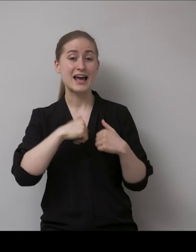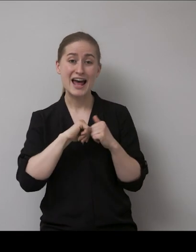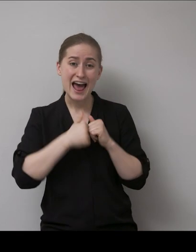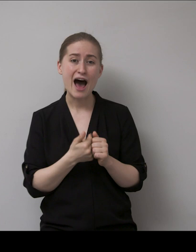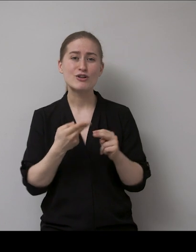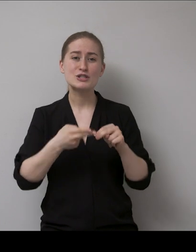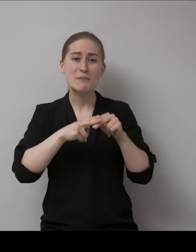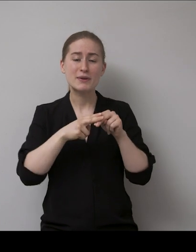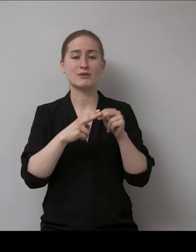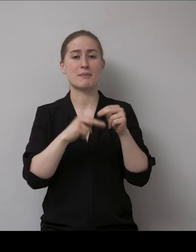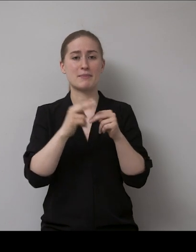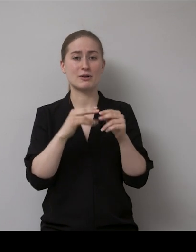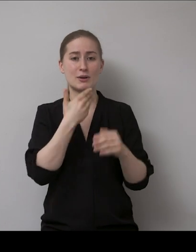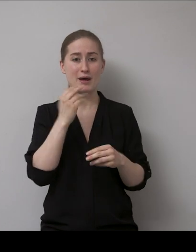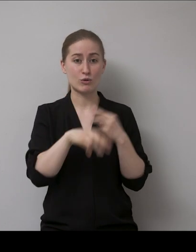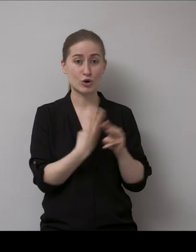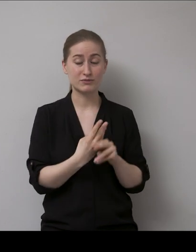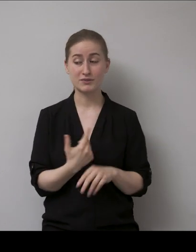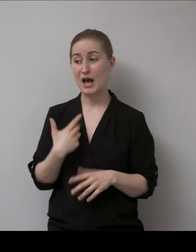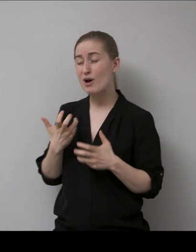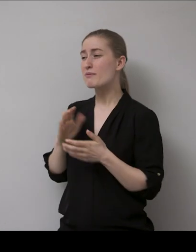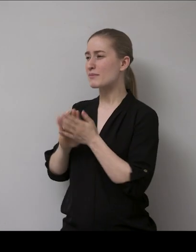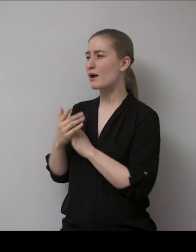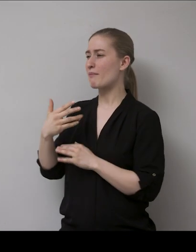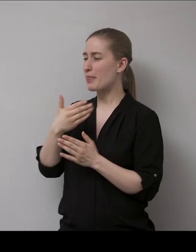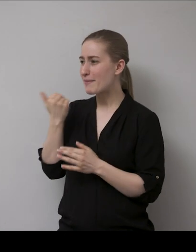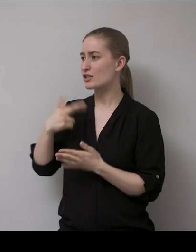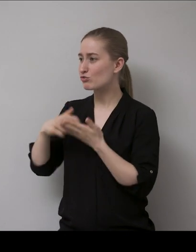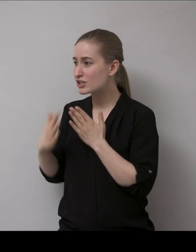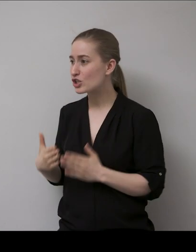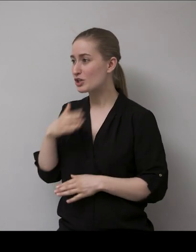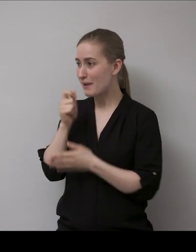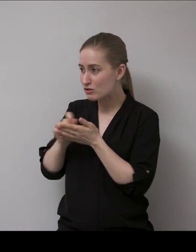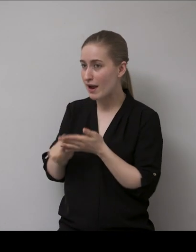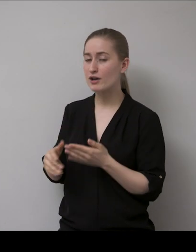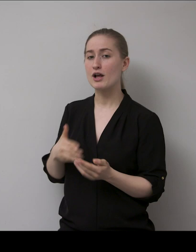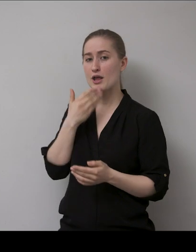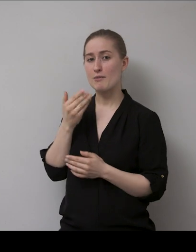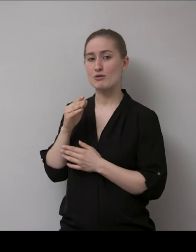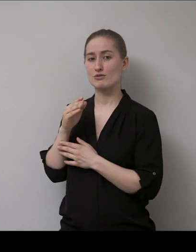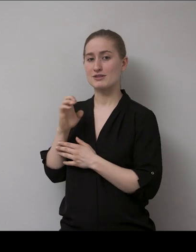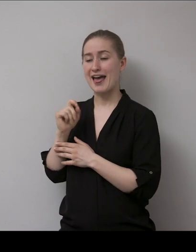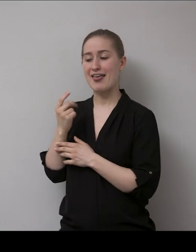So that I can be the best researcher, the best writer, and the most ethical communications professional